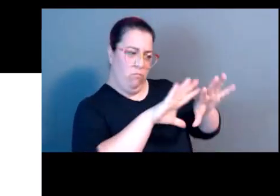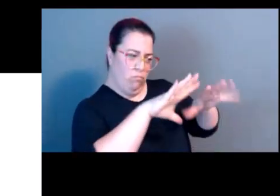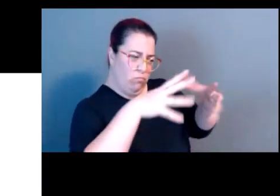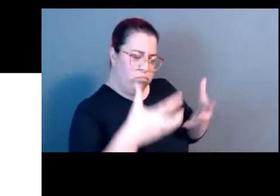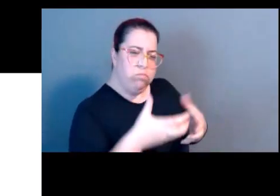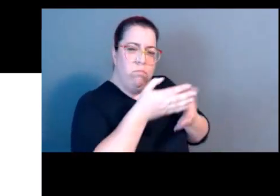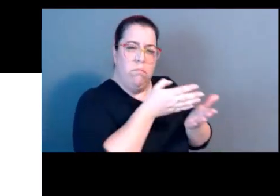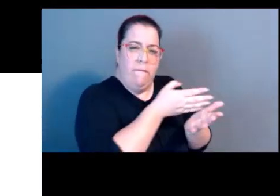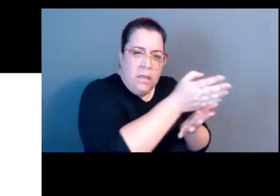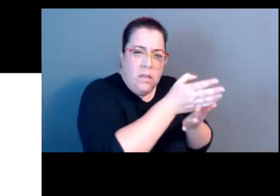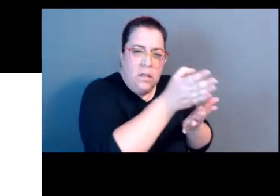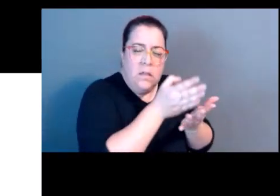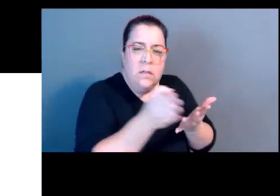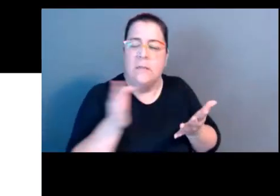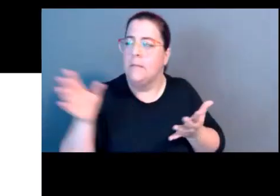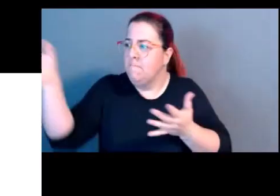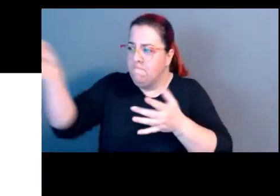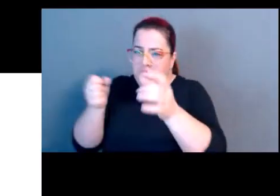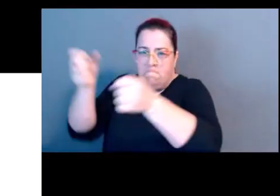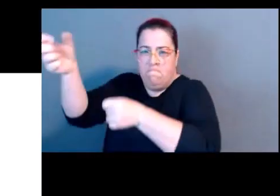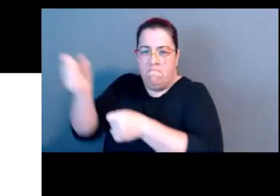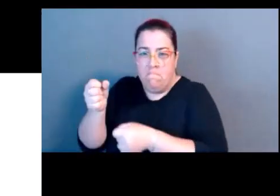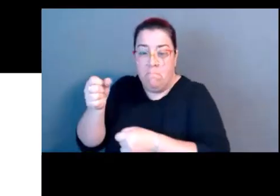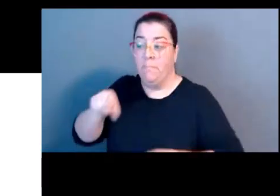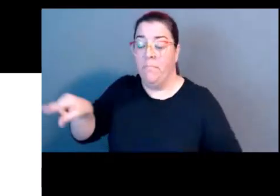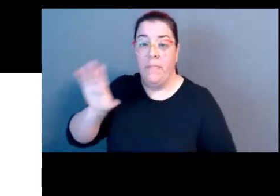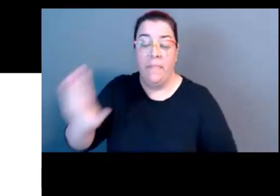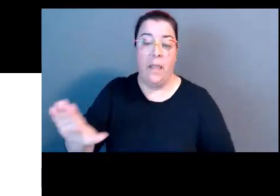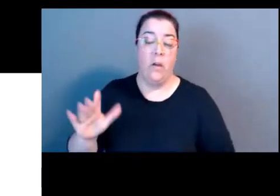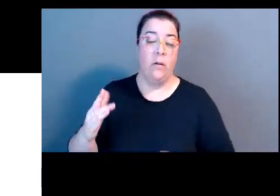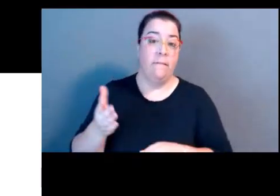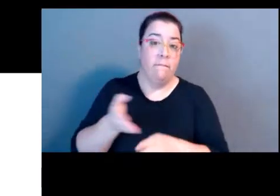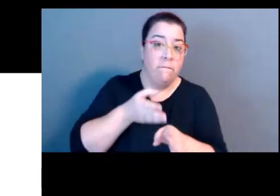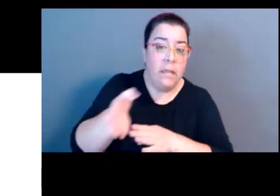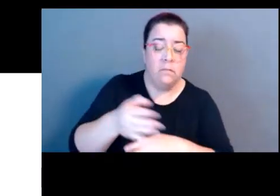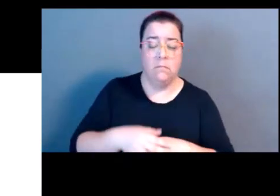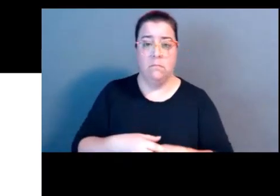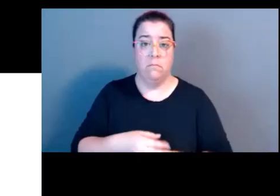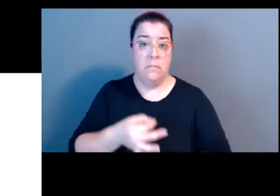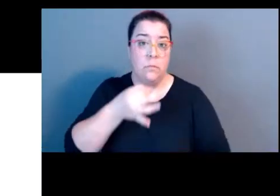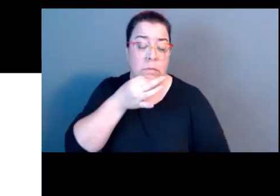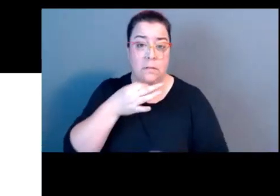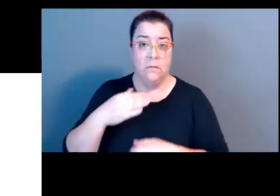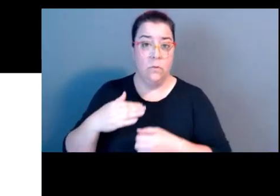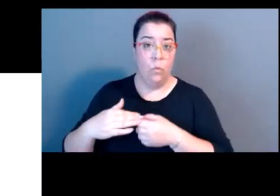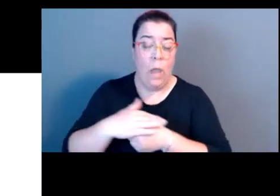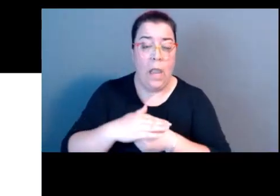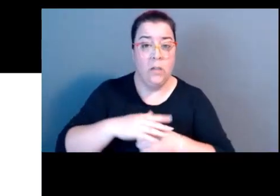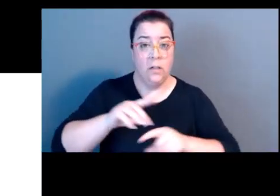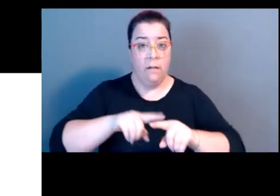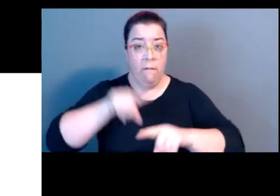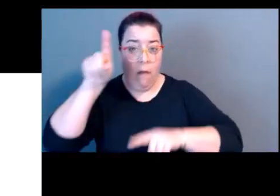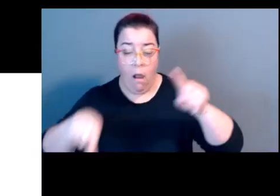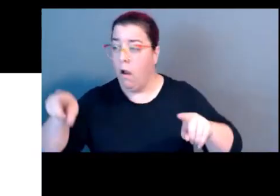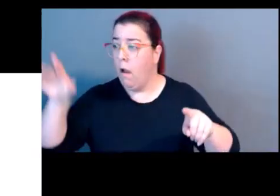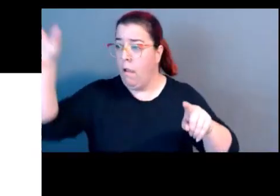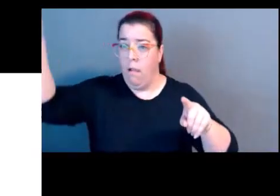They are selected based on experience, expertise, and location. Peer assessors evaluate and score applications against